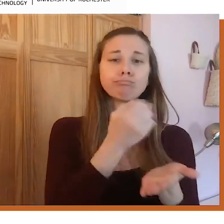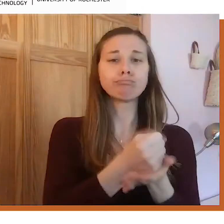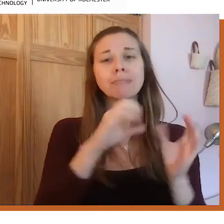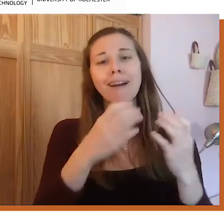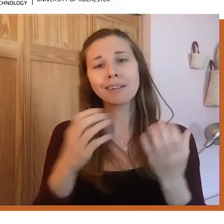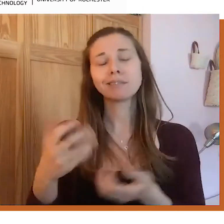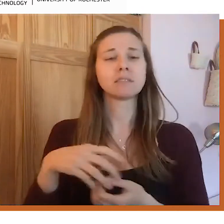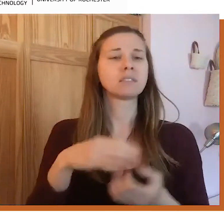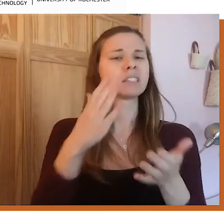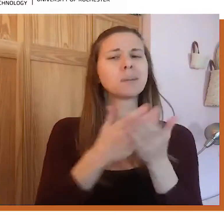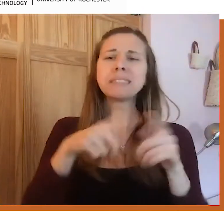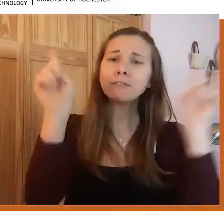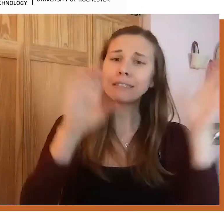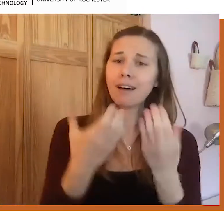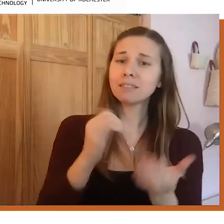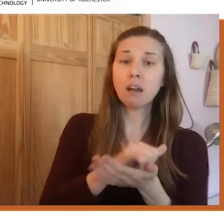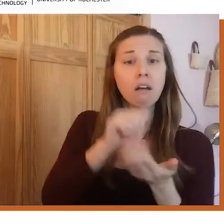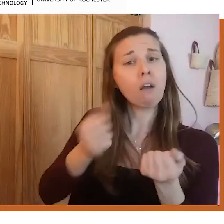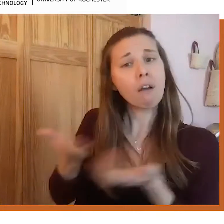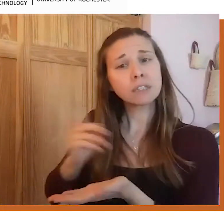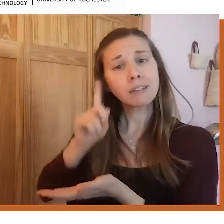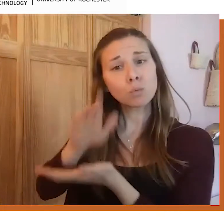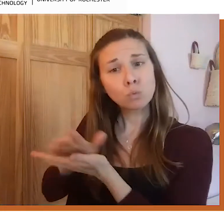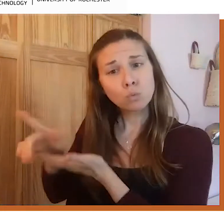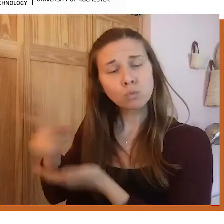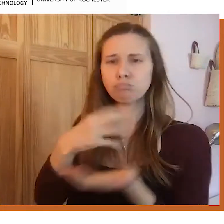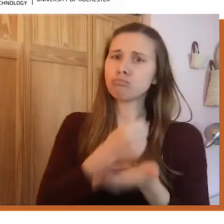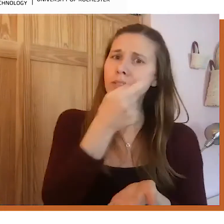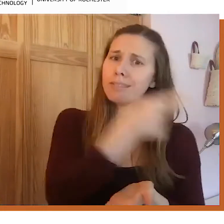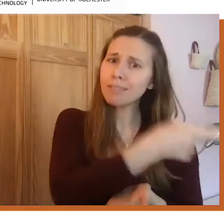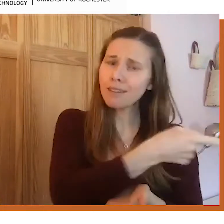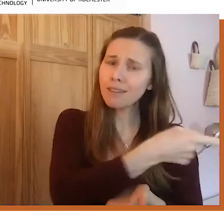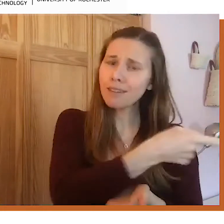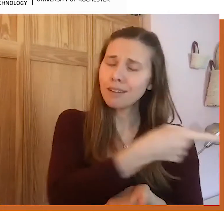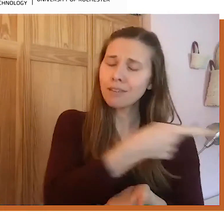a half-and-half day, so half the day, I would go to the Deaf school, and half the day,